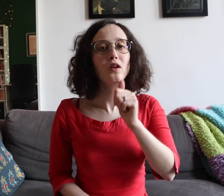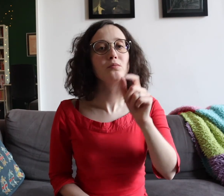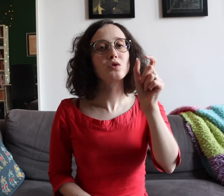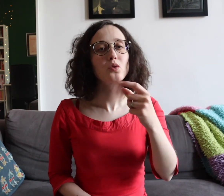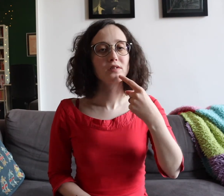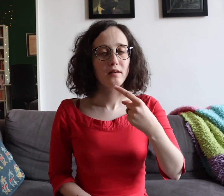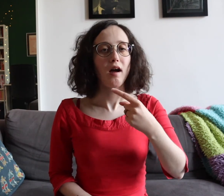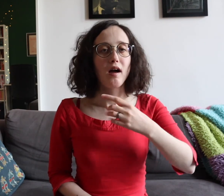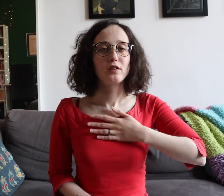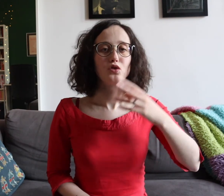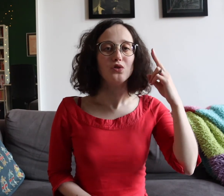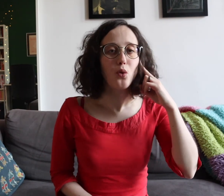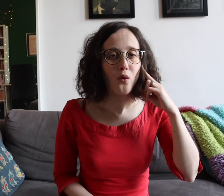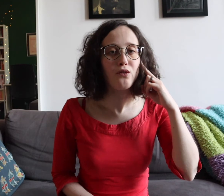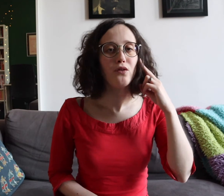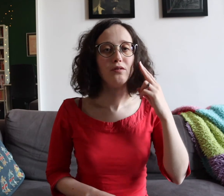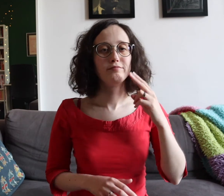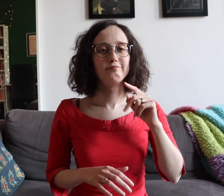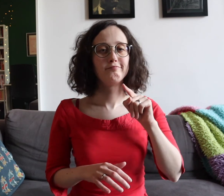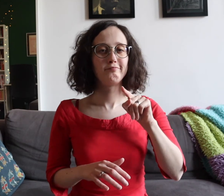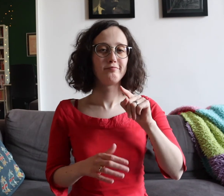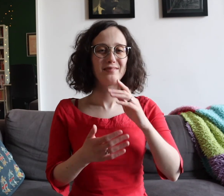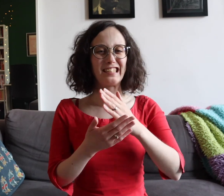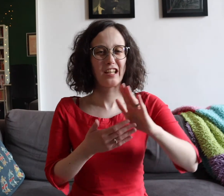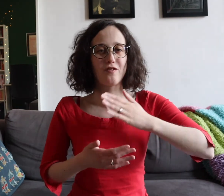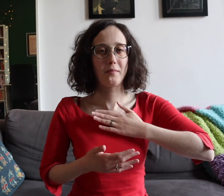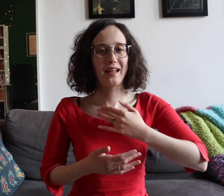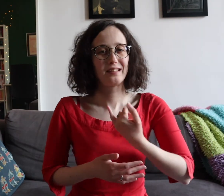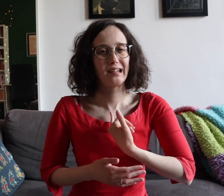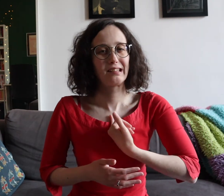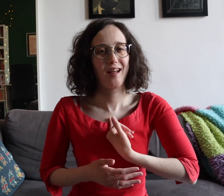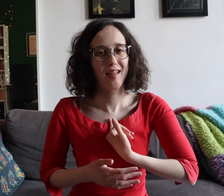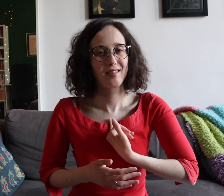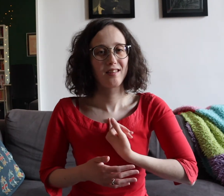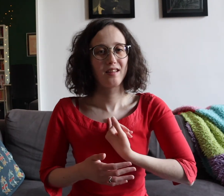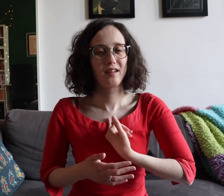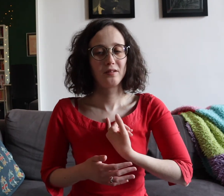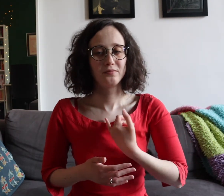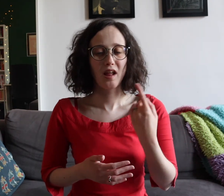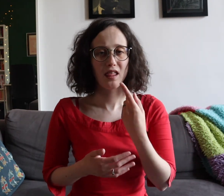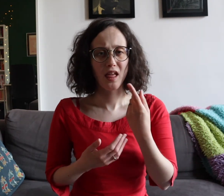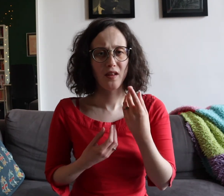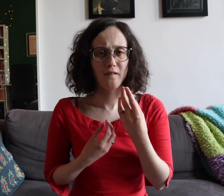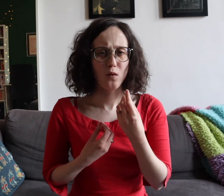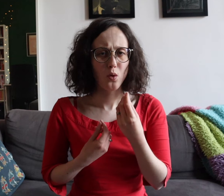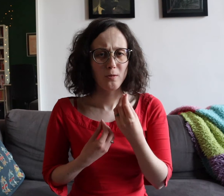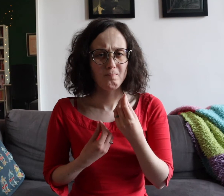When someone said "I'm deaf, that's a part of my identity." I always wondered